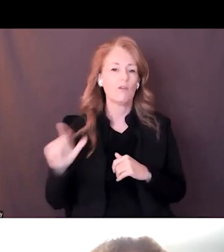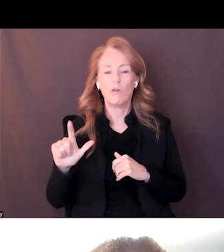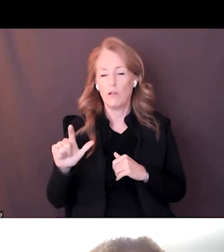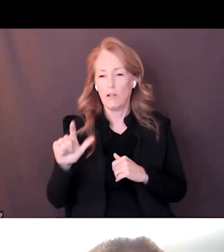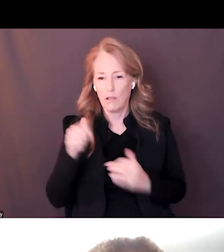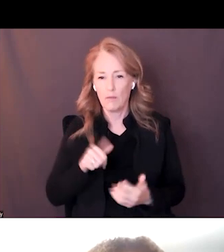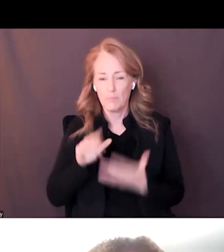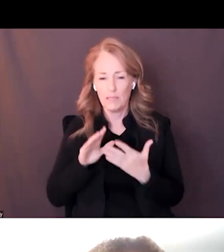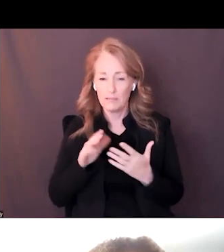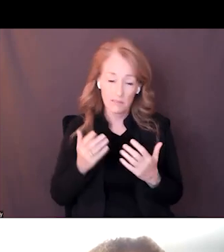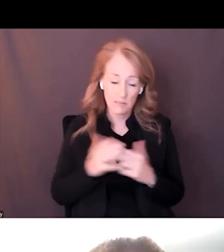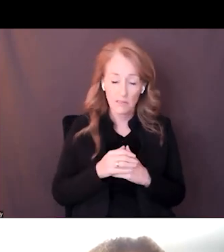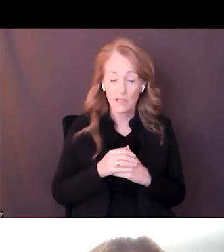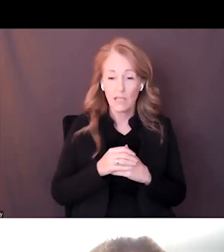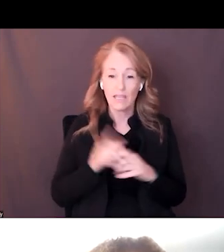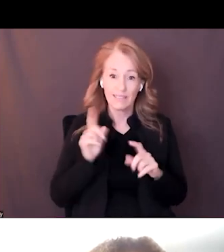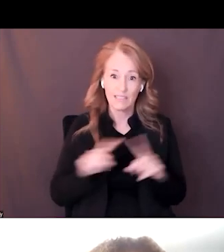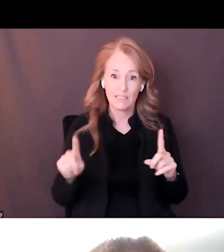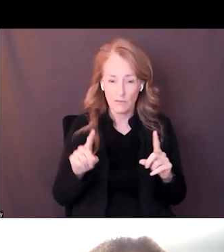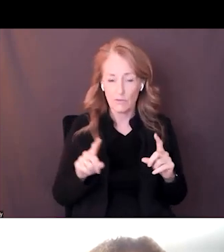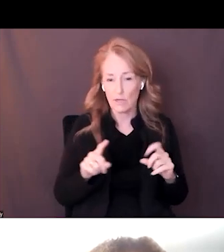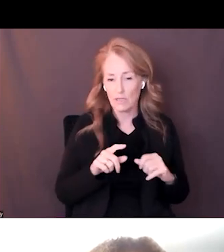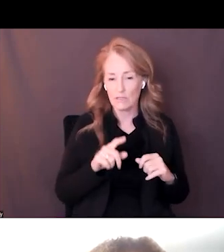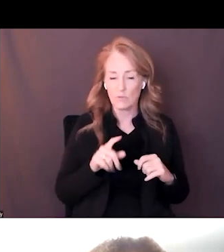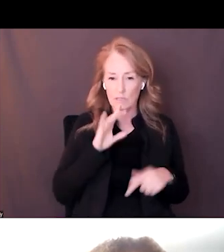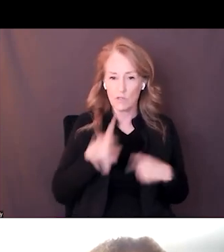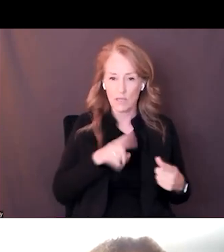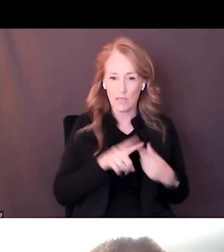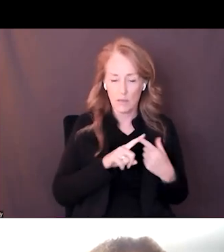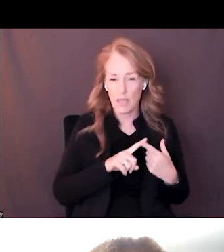PESTICIDES IN ASIA OR FIREARMS IN THE UNITED STATES.